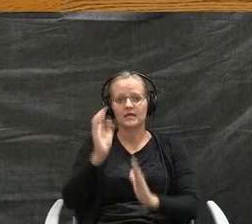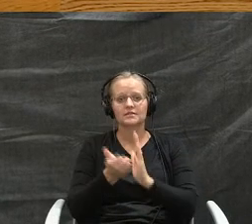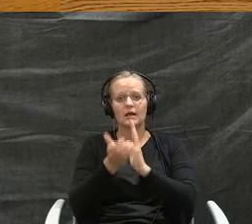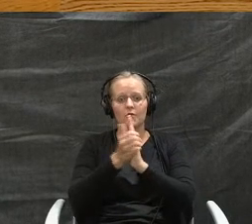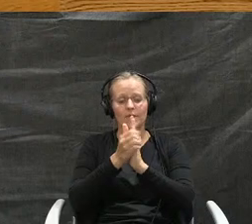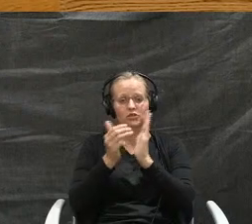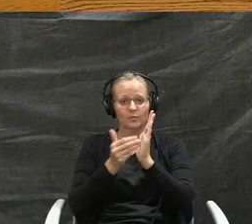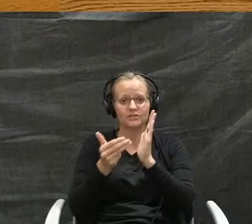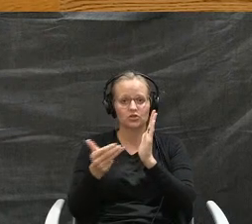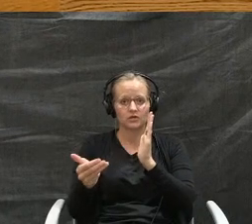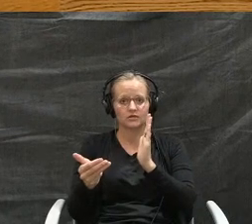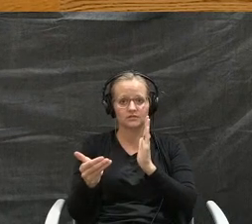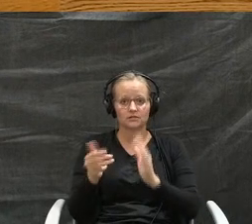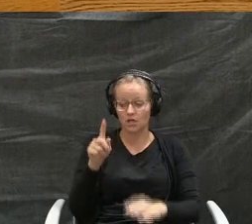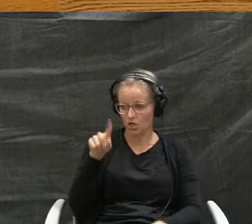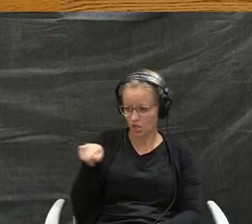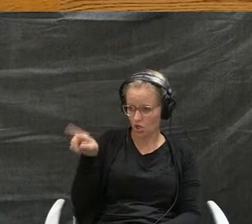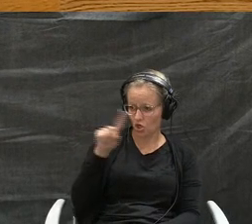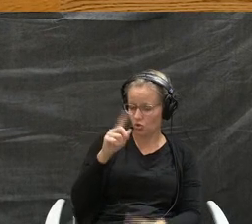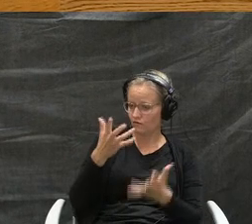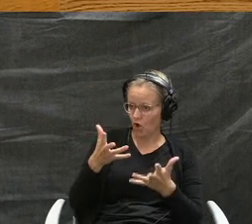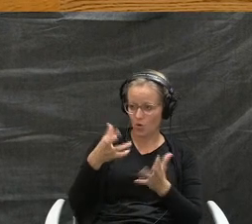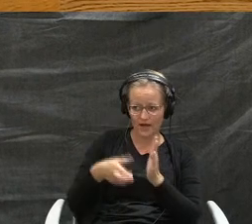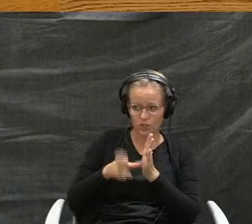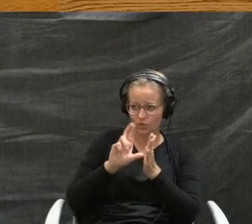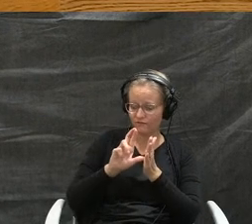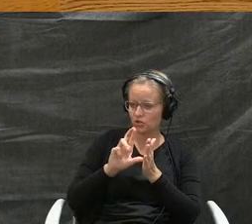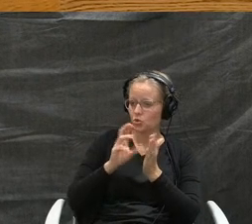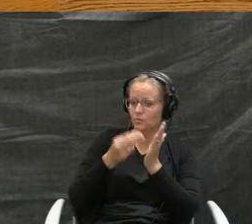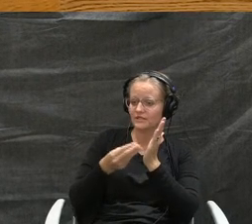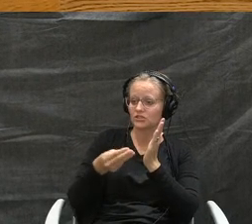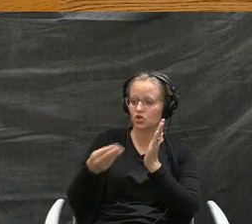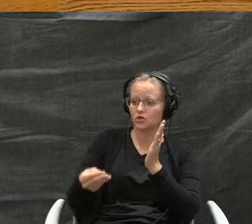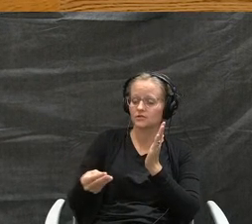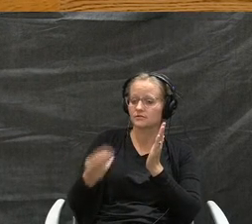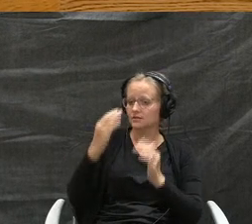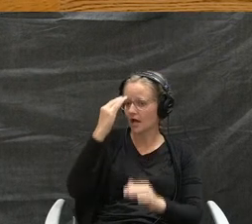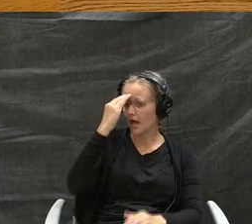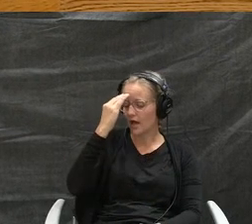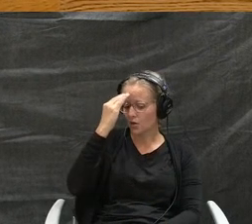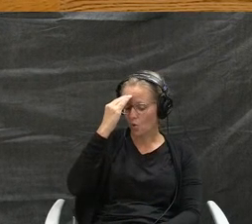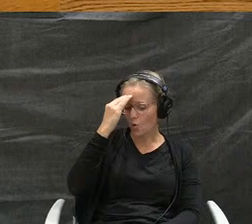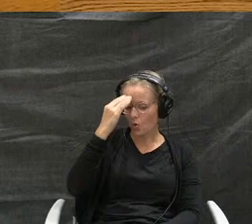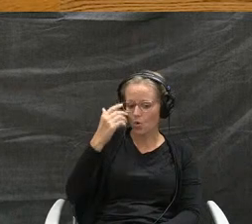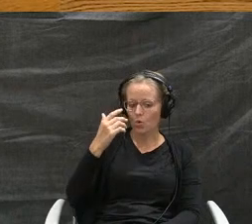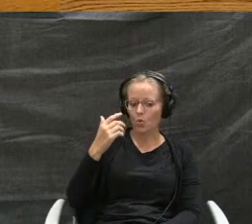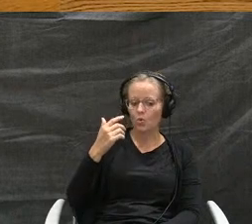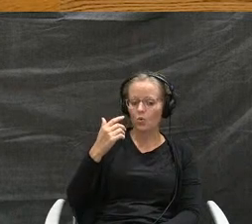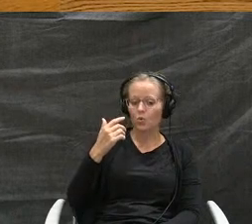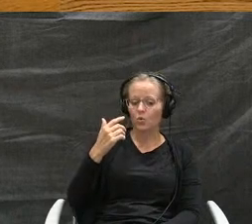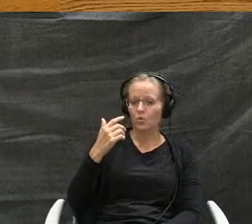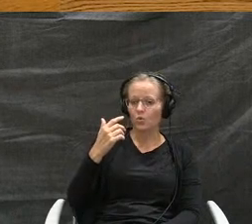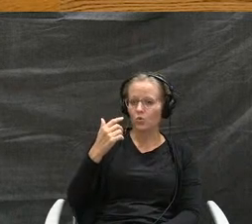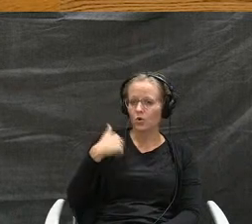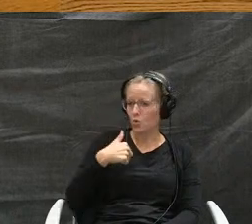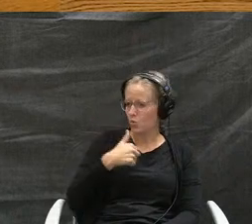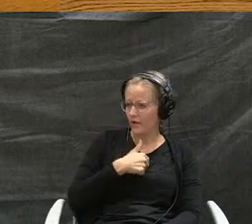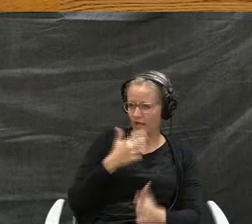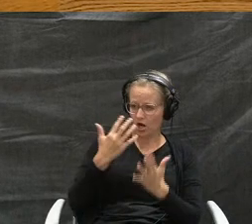reviewed these materials and I know Mr Baskis waiting to. Present, but I don't see any reason to have a presentation.